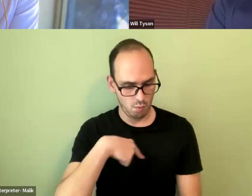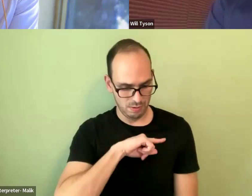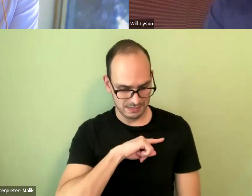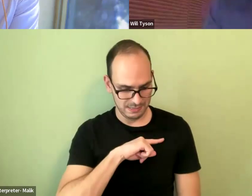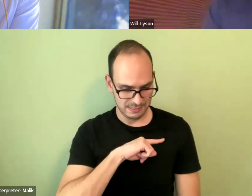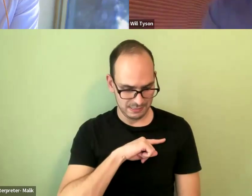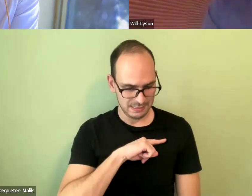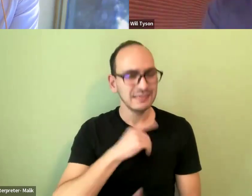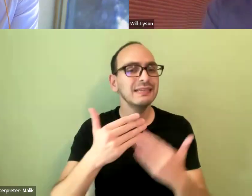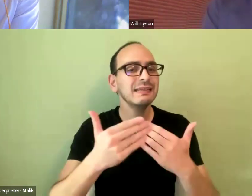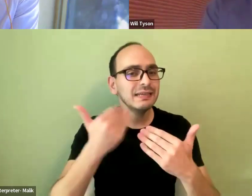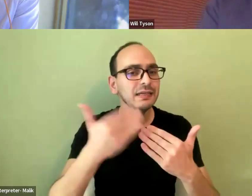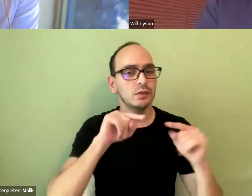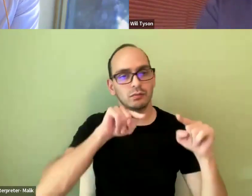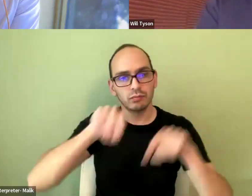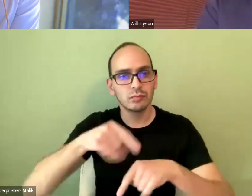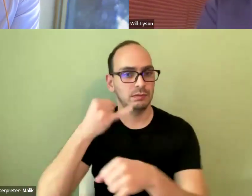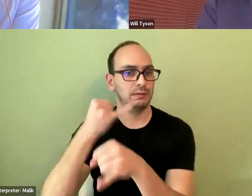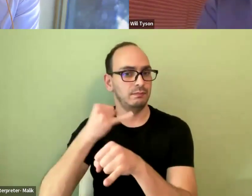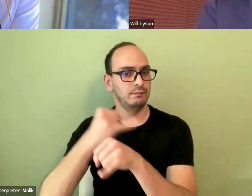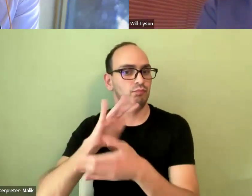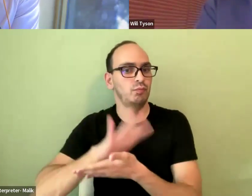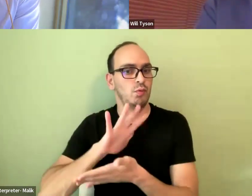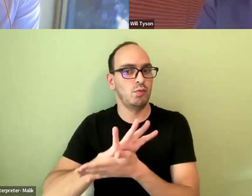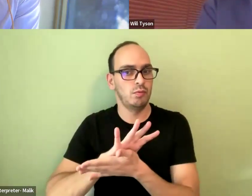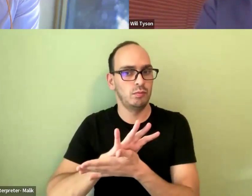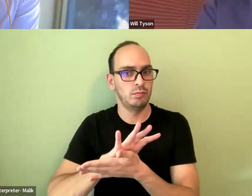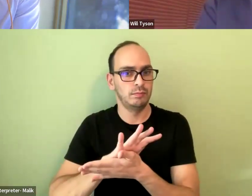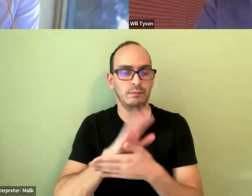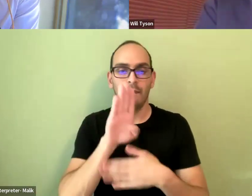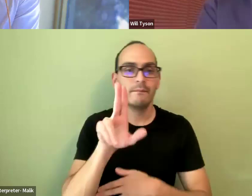make it easier for students to get to campus? By changing bus schedules or something like that.